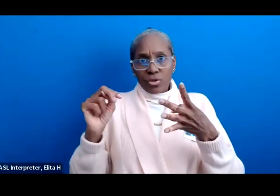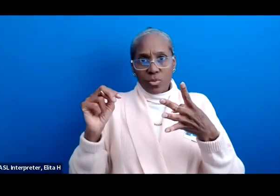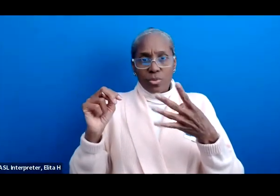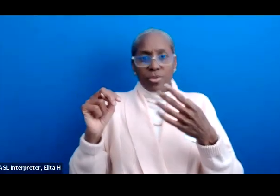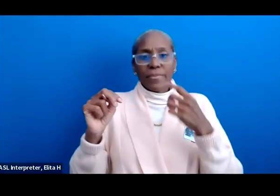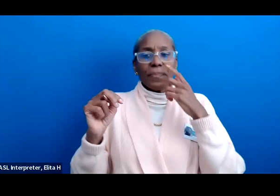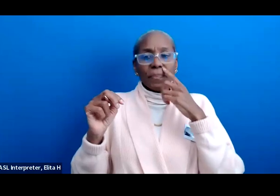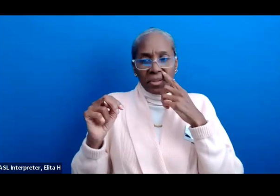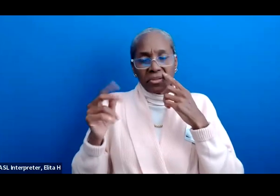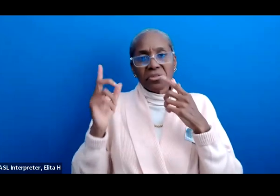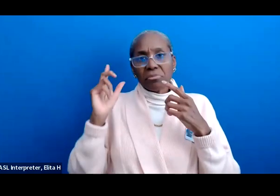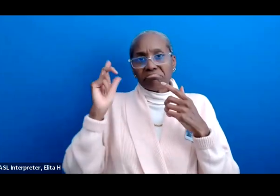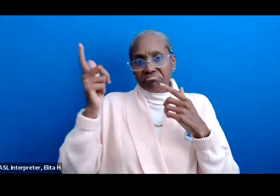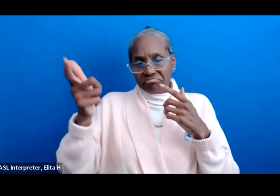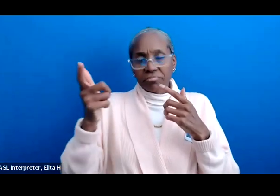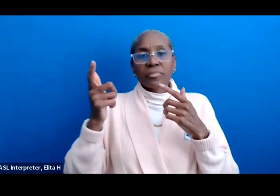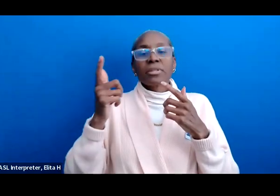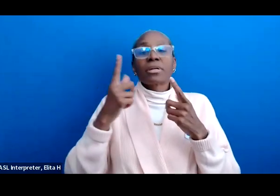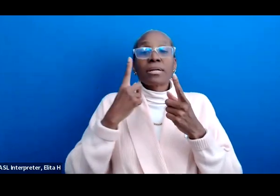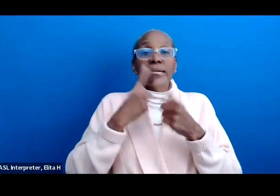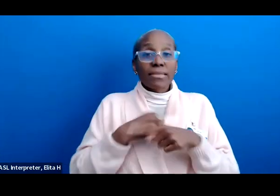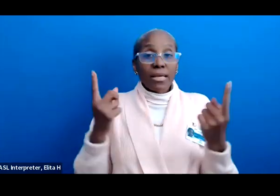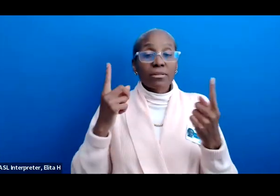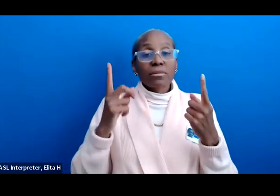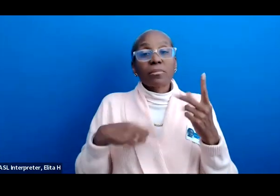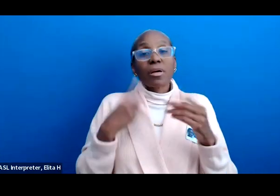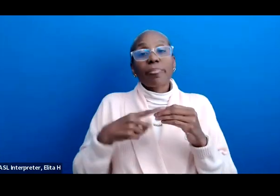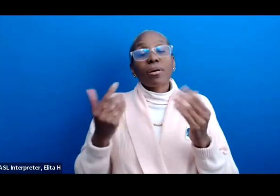It's a ways off yet. We're going to have an announcement about one of the new transdermal